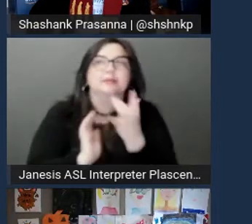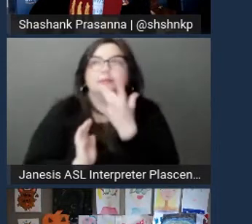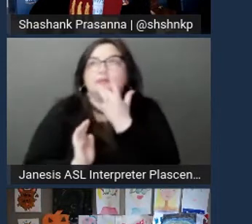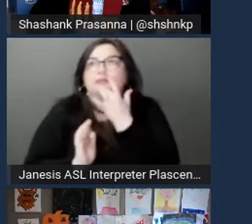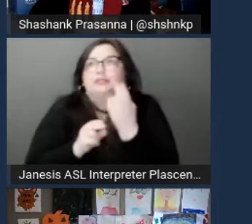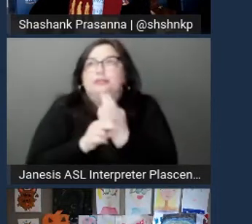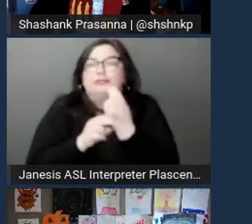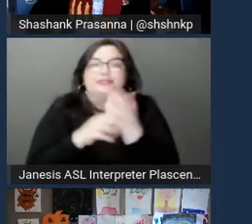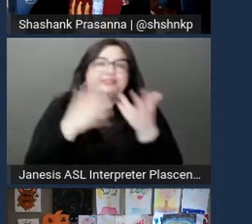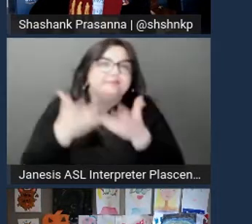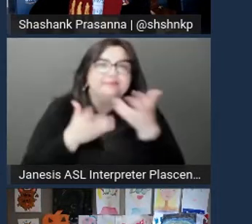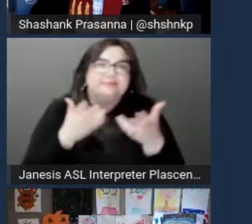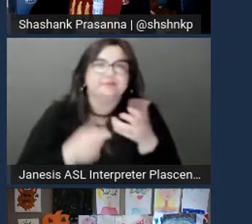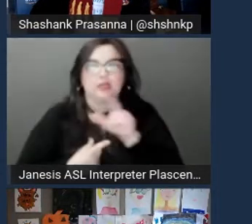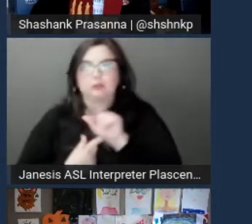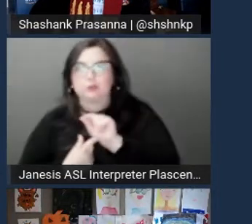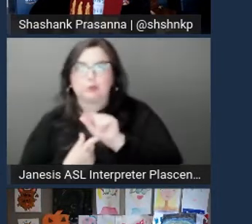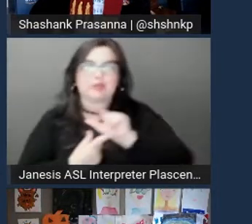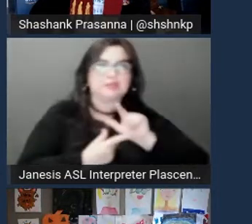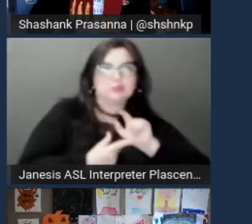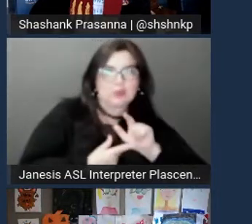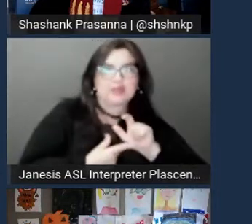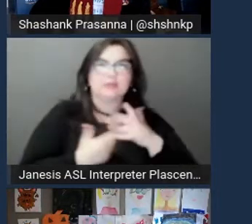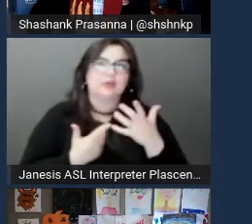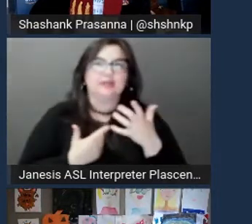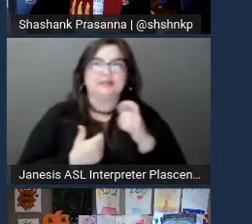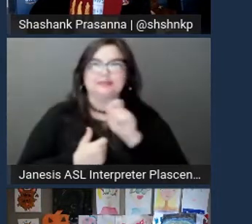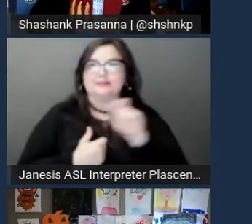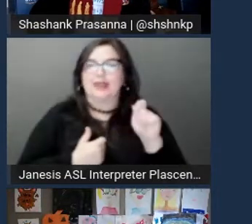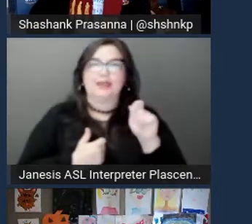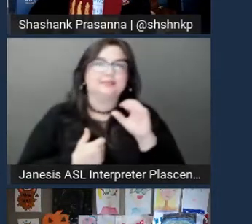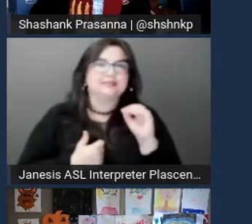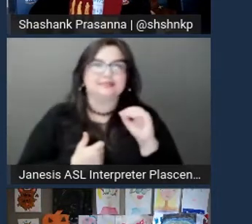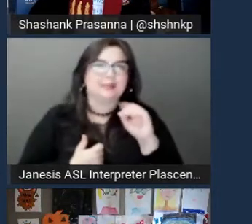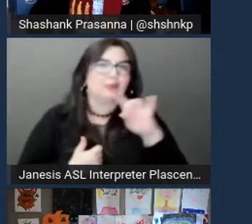like 2021 version 08. So, I'm thinking about the,